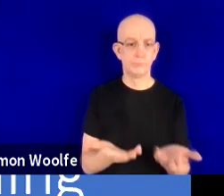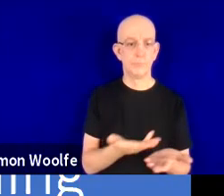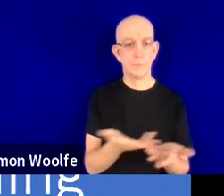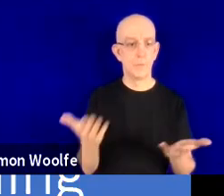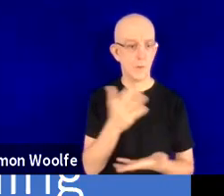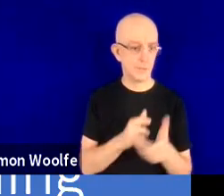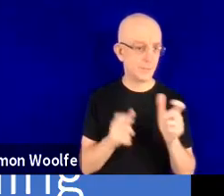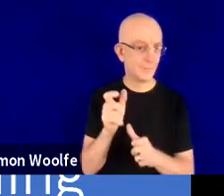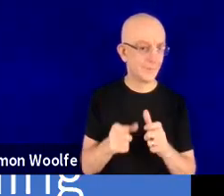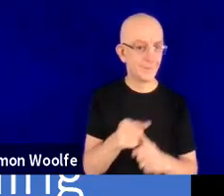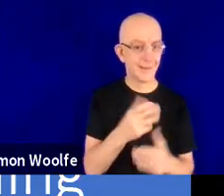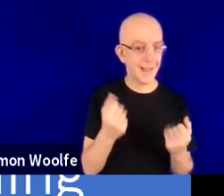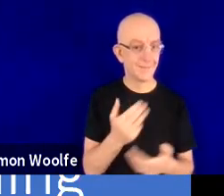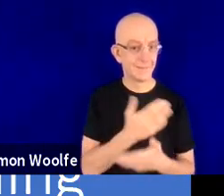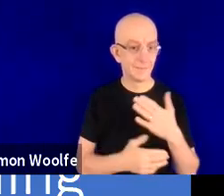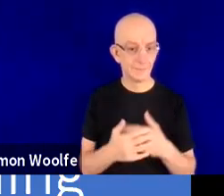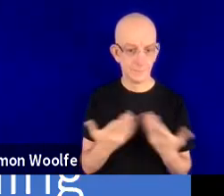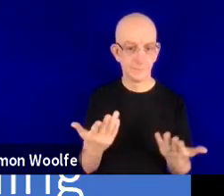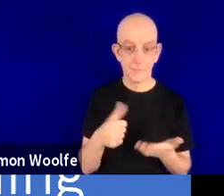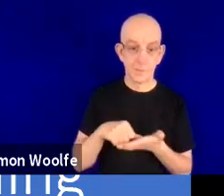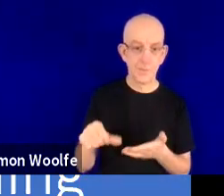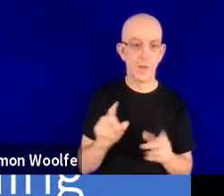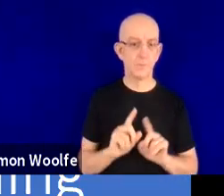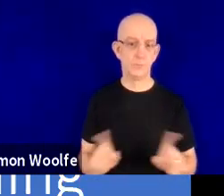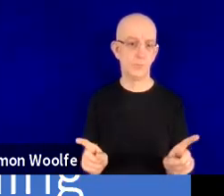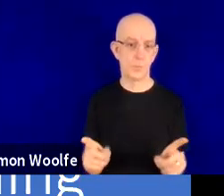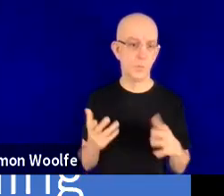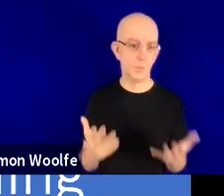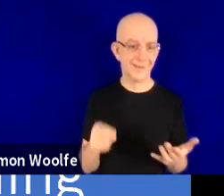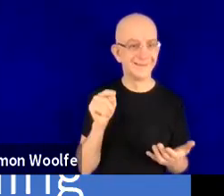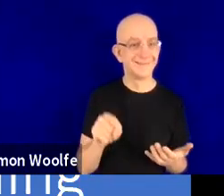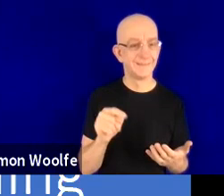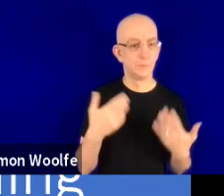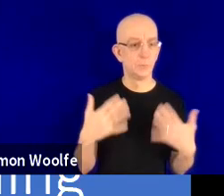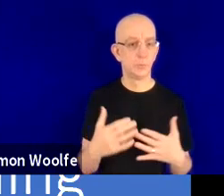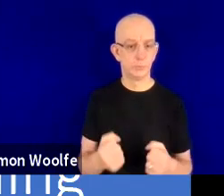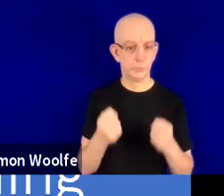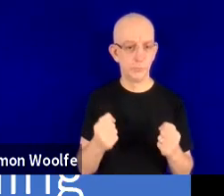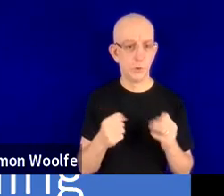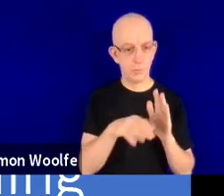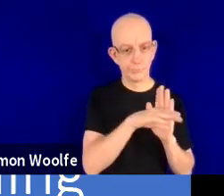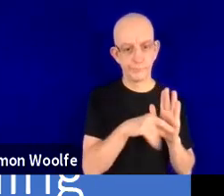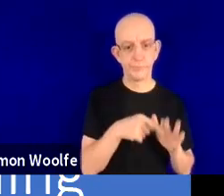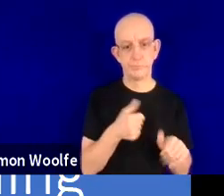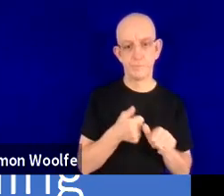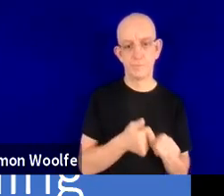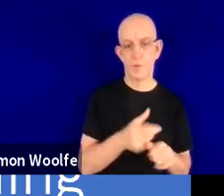But in the same time, we need a comprehensive disability assessment that doesn't look just at the impairment